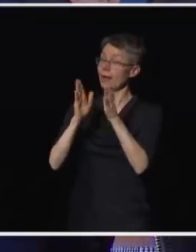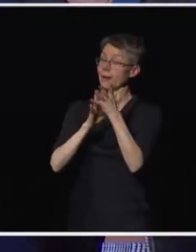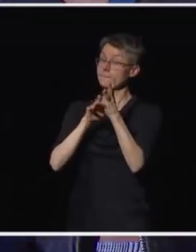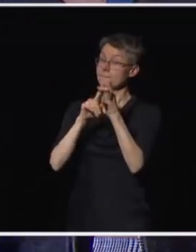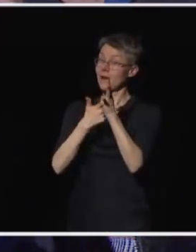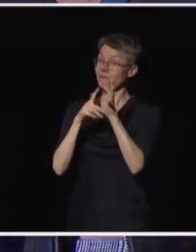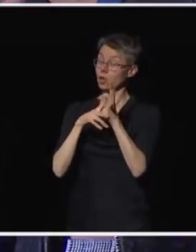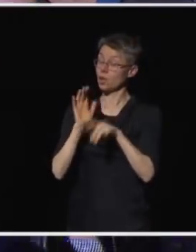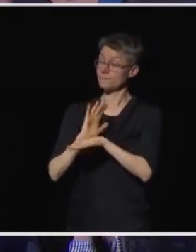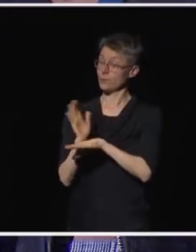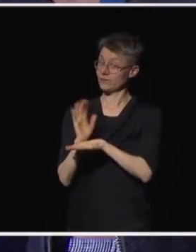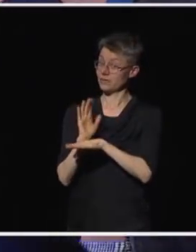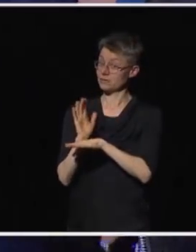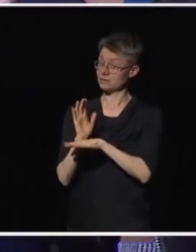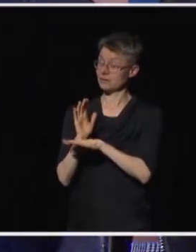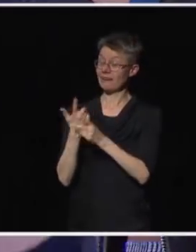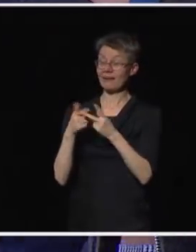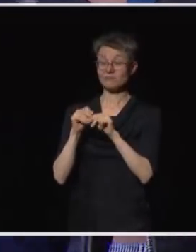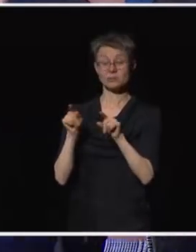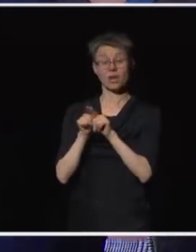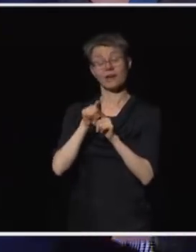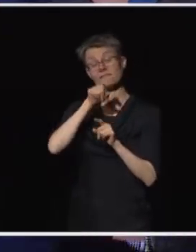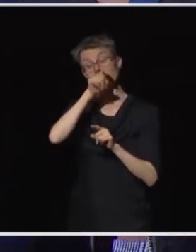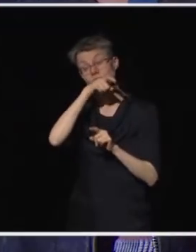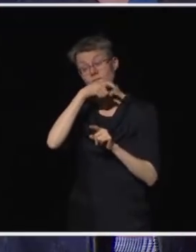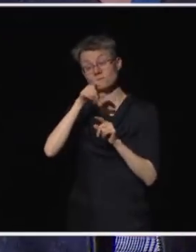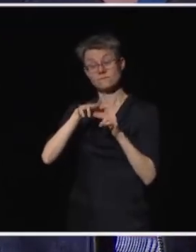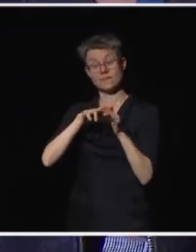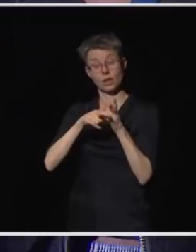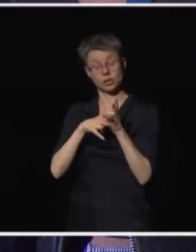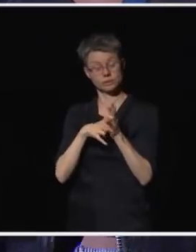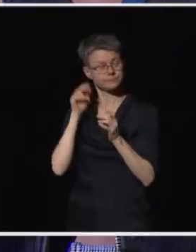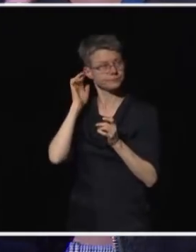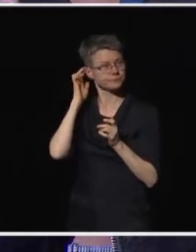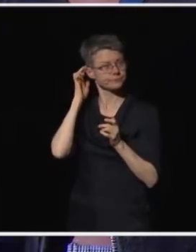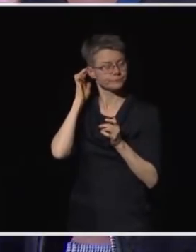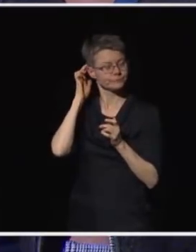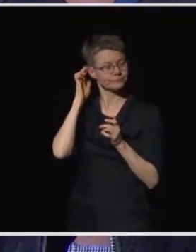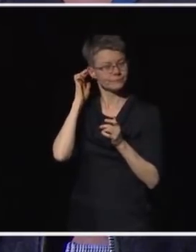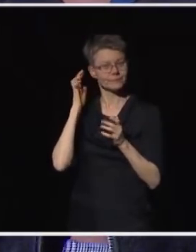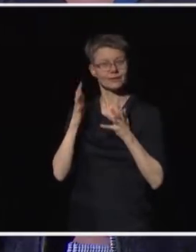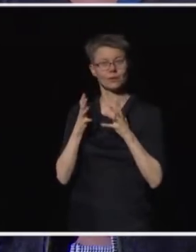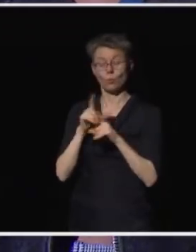if we had someone like Falcon. So if we had -- so basically what the cultural impact would